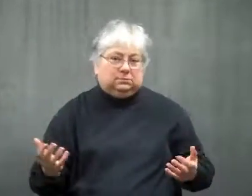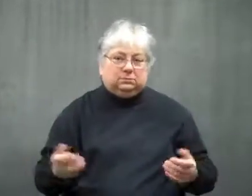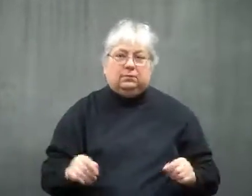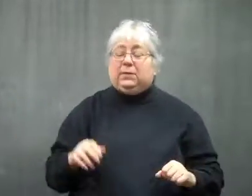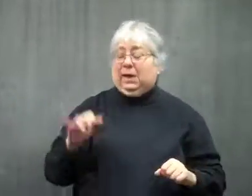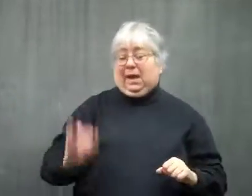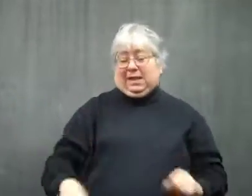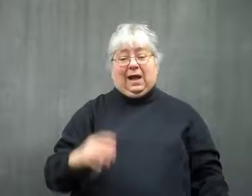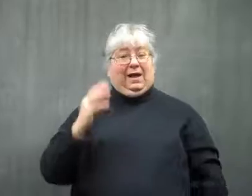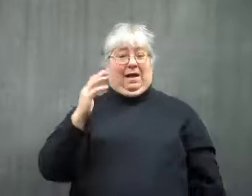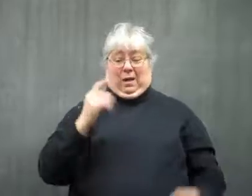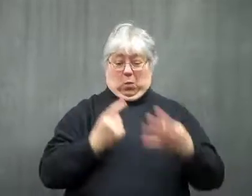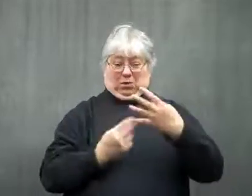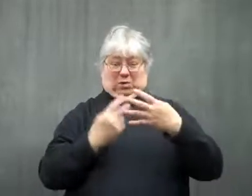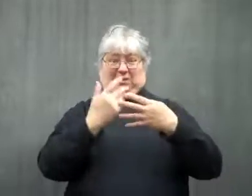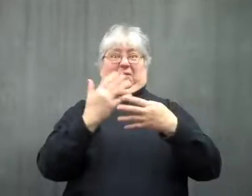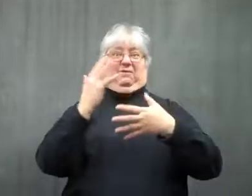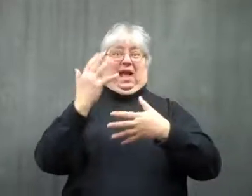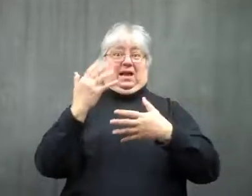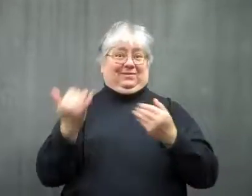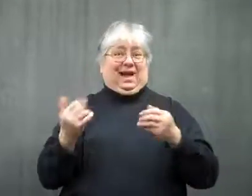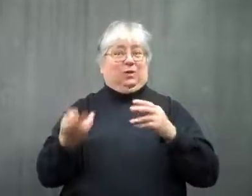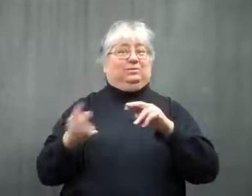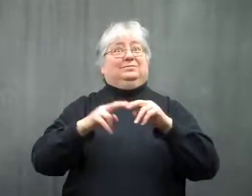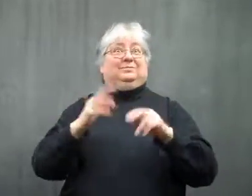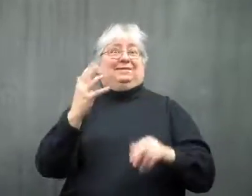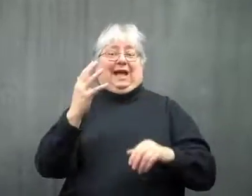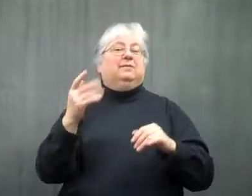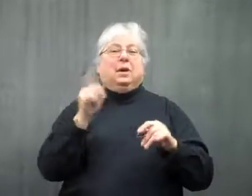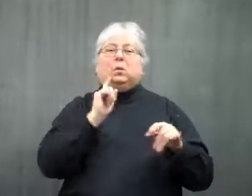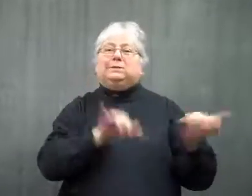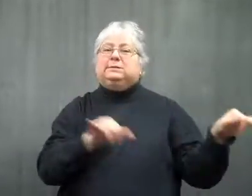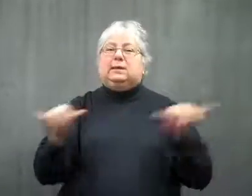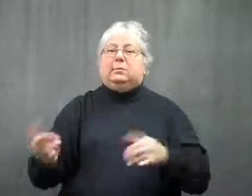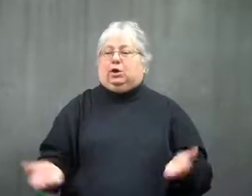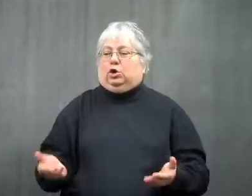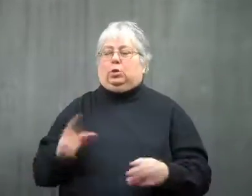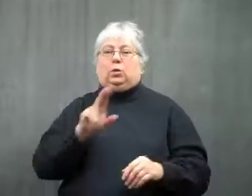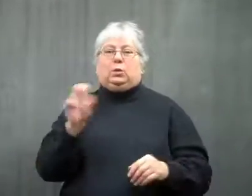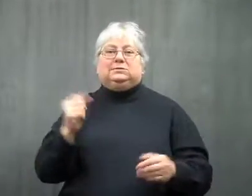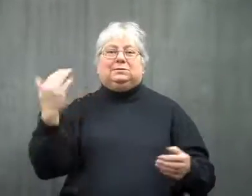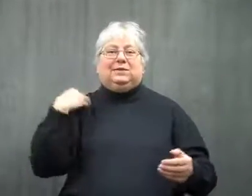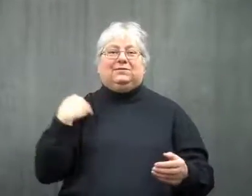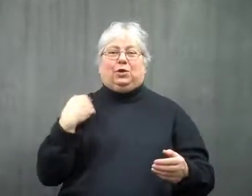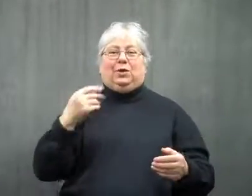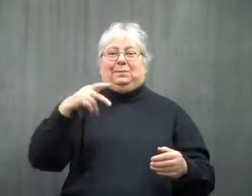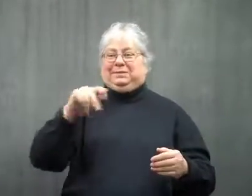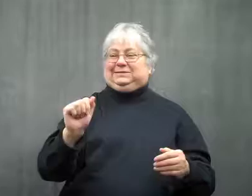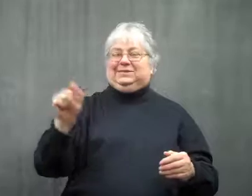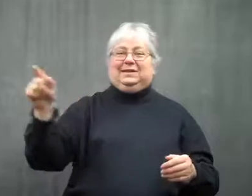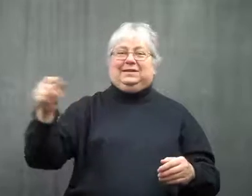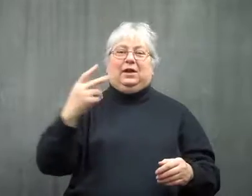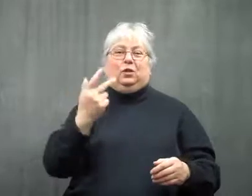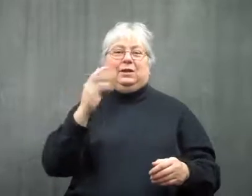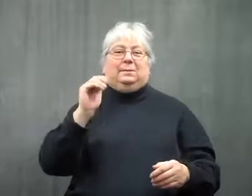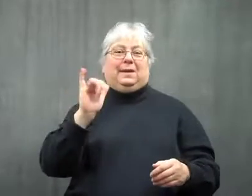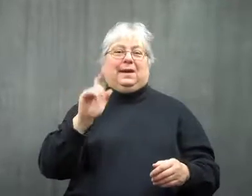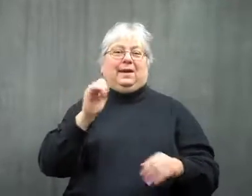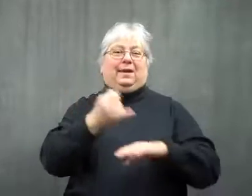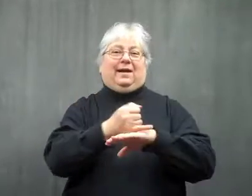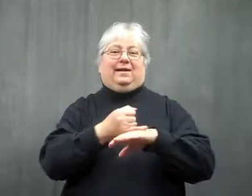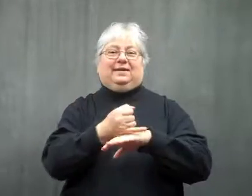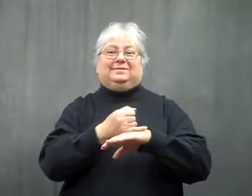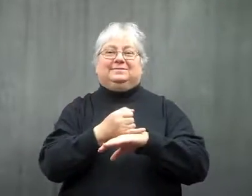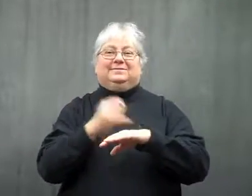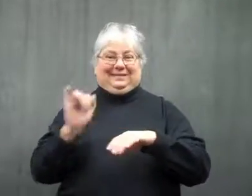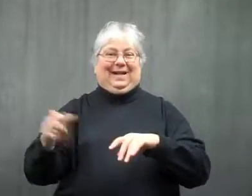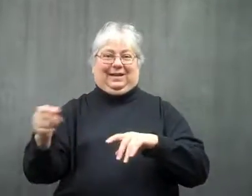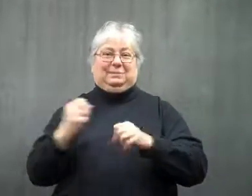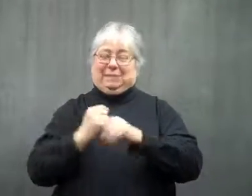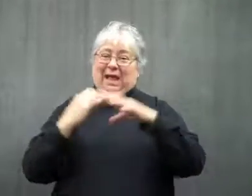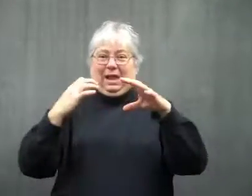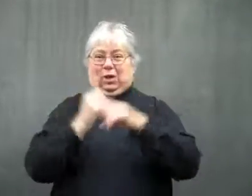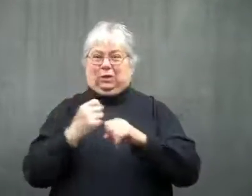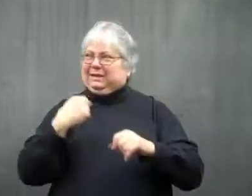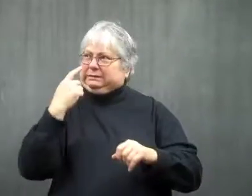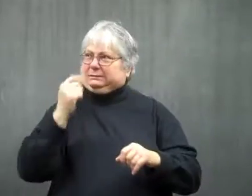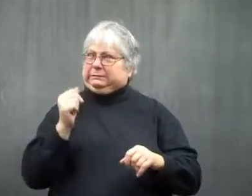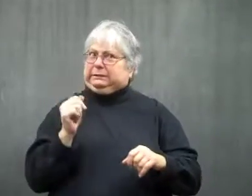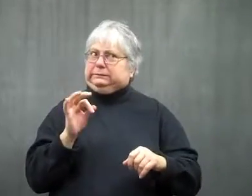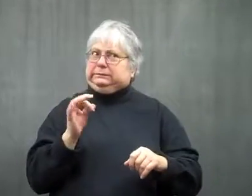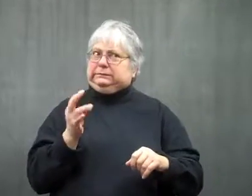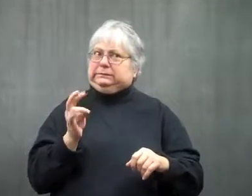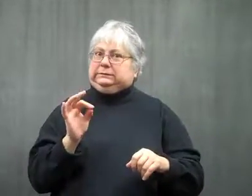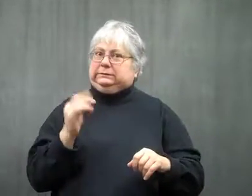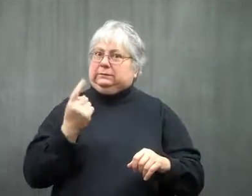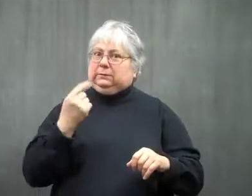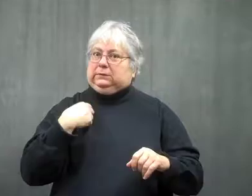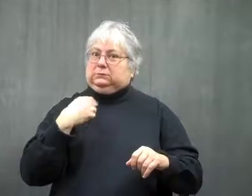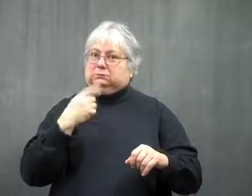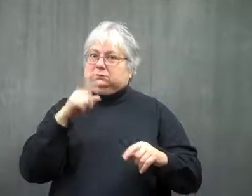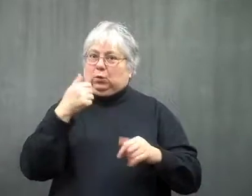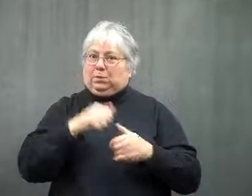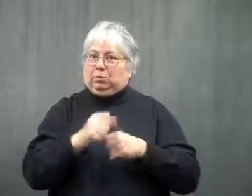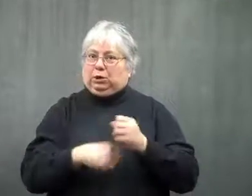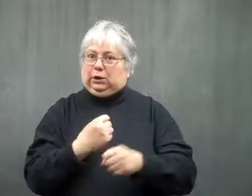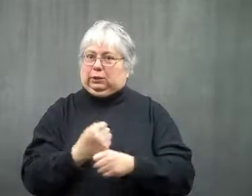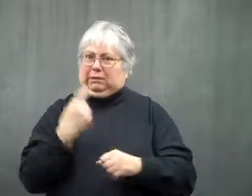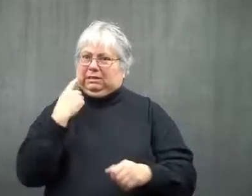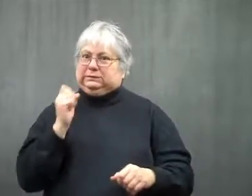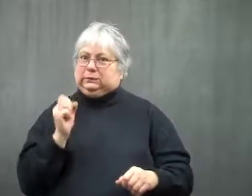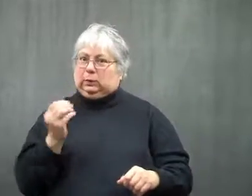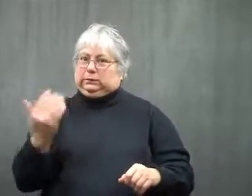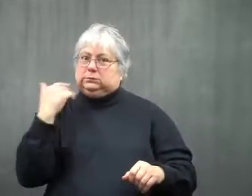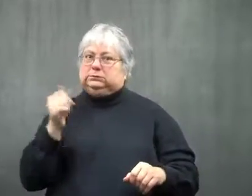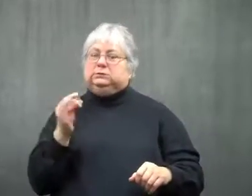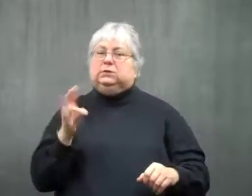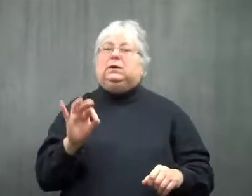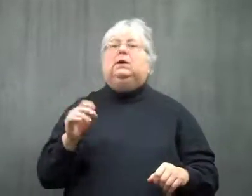Japan's level 5 is the same as in Pennsylvania's Three Mile Island in 1979, I think it was.